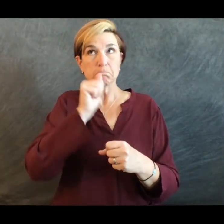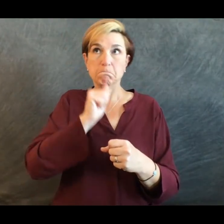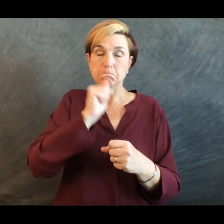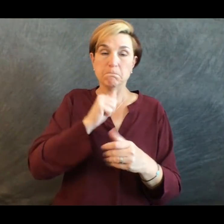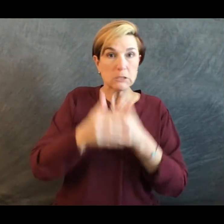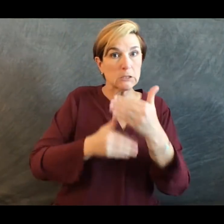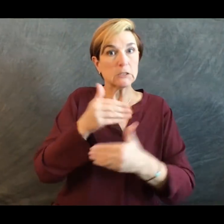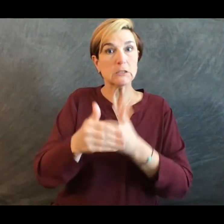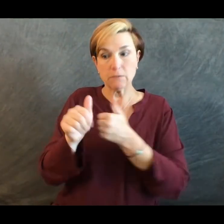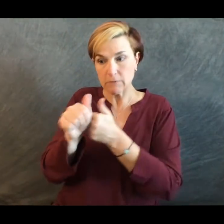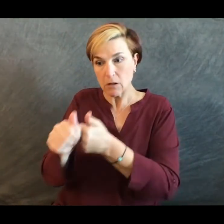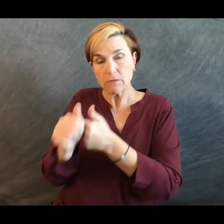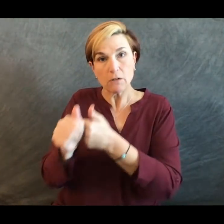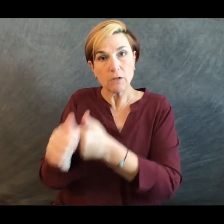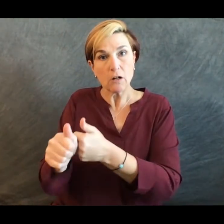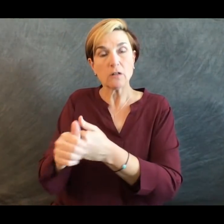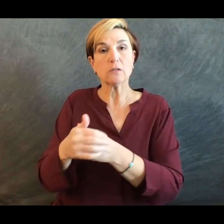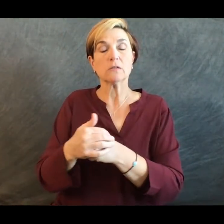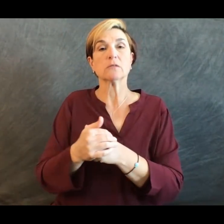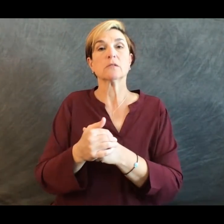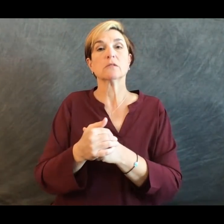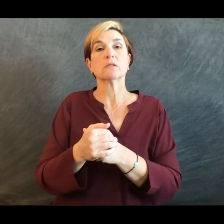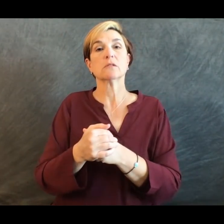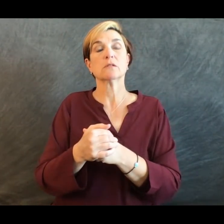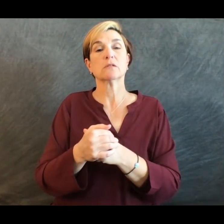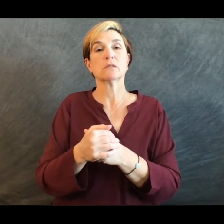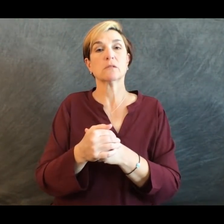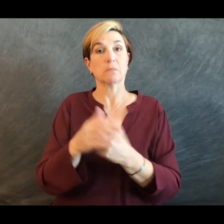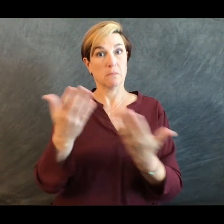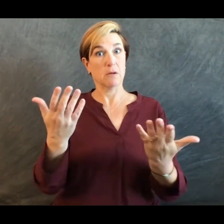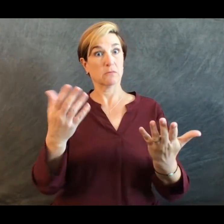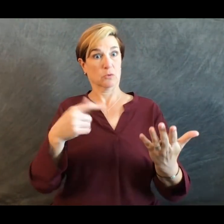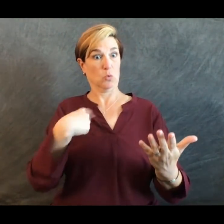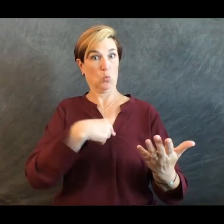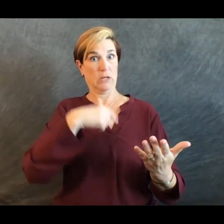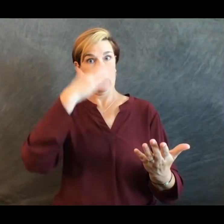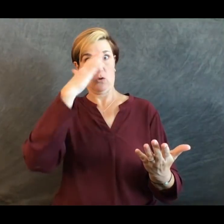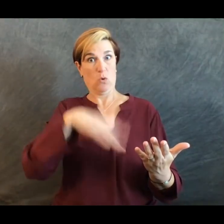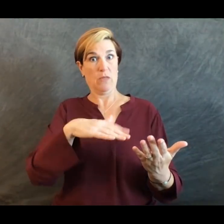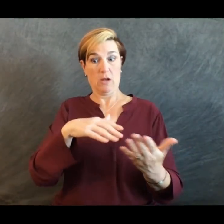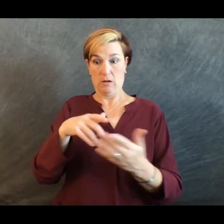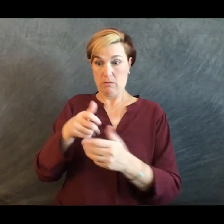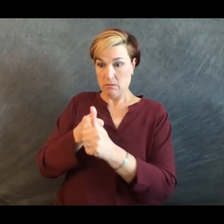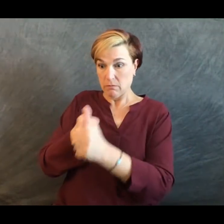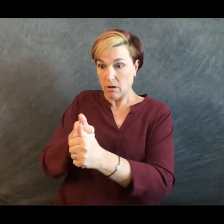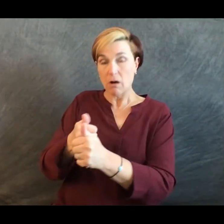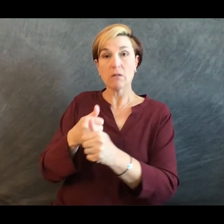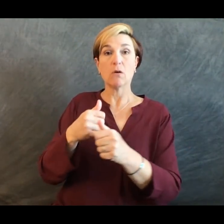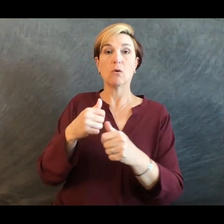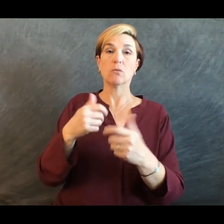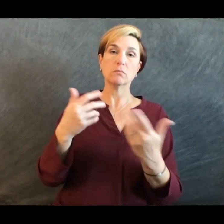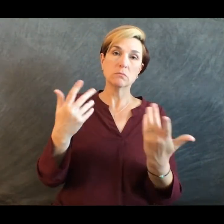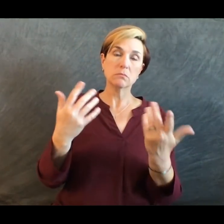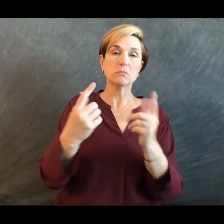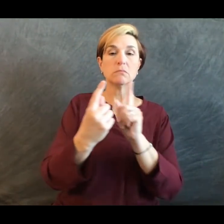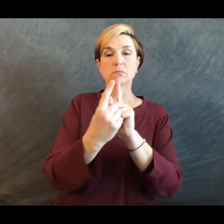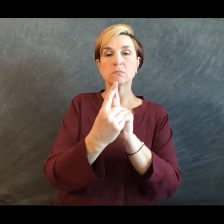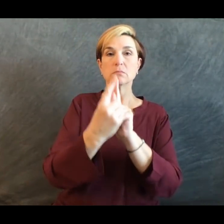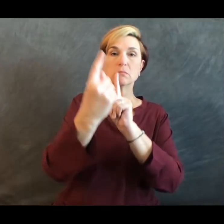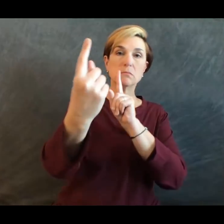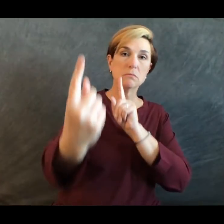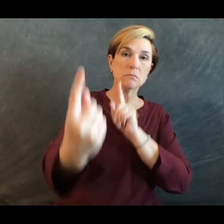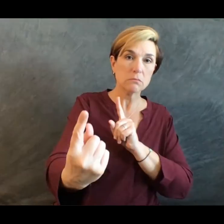the minimum if you did this social distancing and every other aspect and I